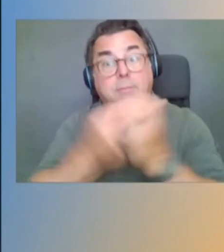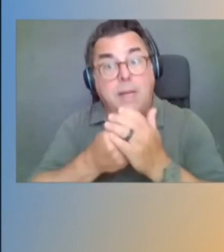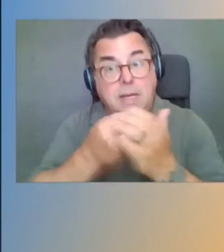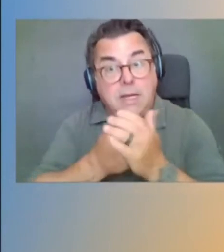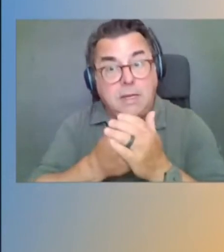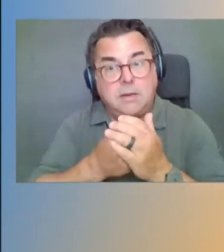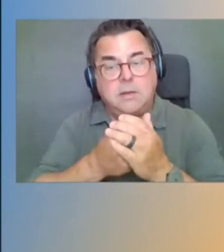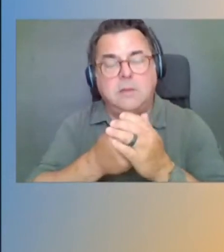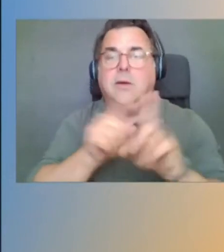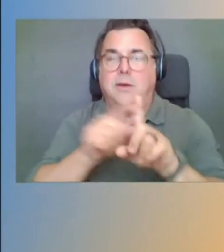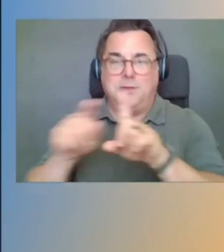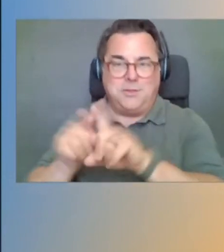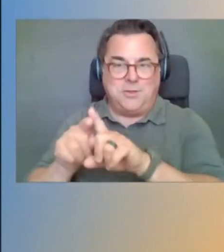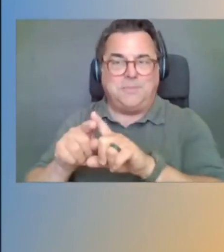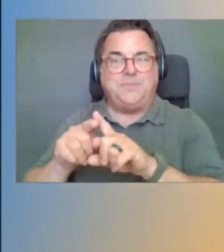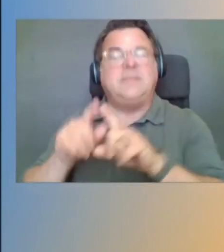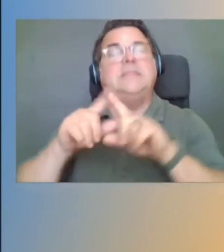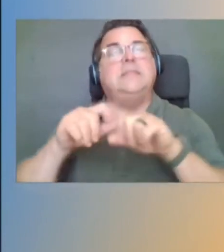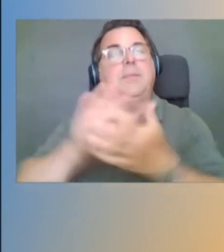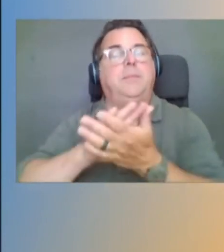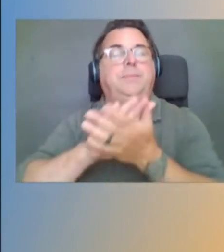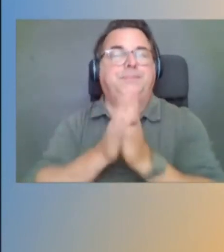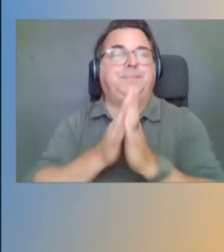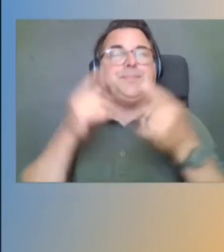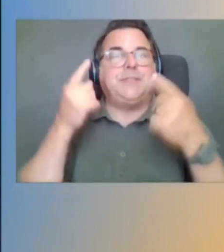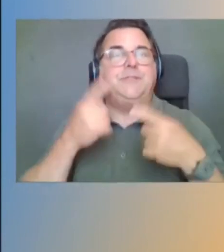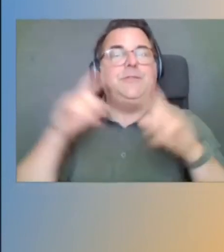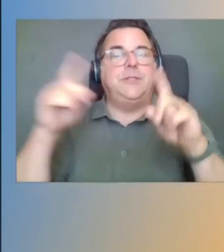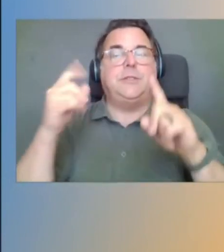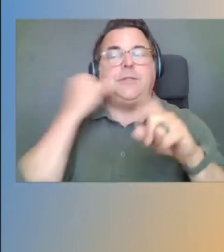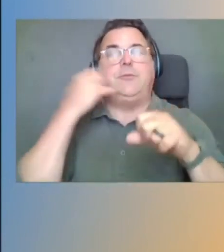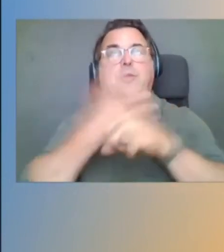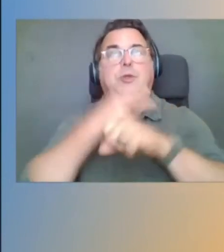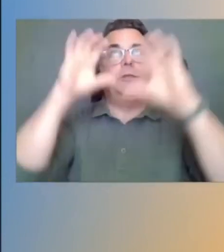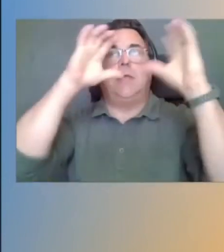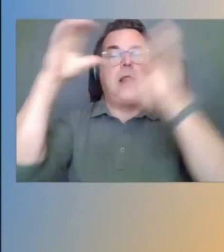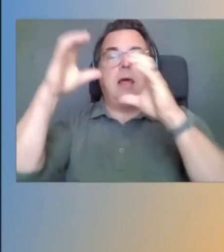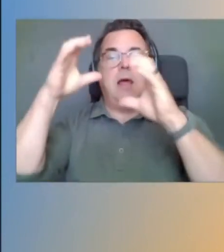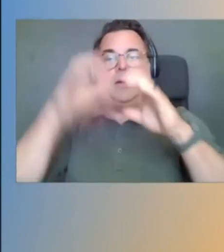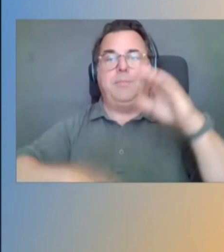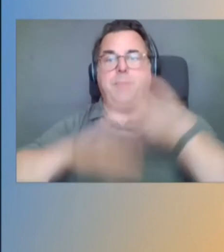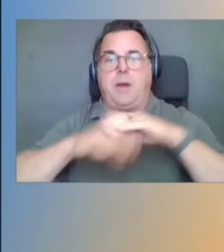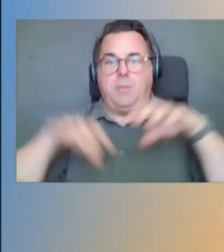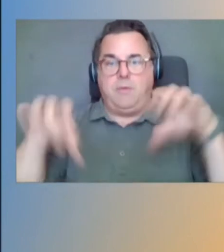and become more efficient by going into cloud- [Martin] And better performance. Right, and achieving better performance.